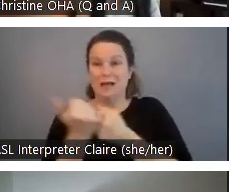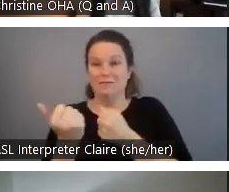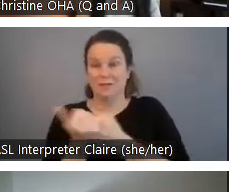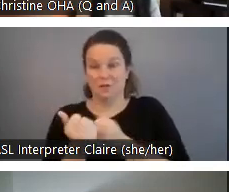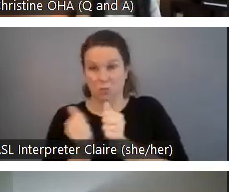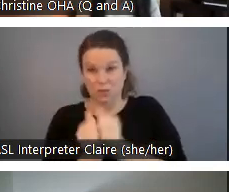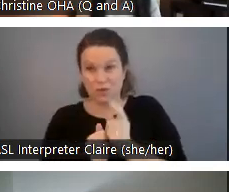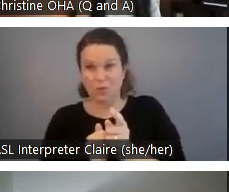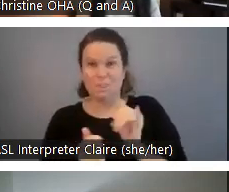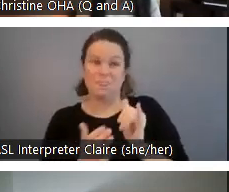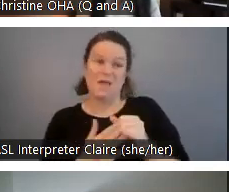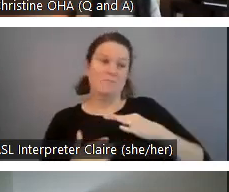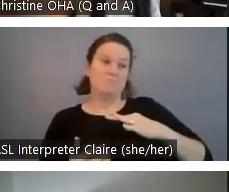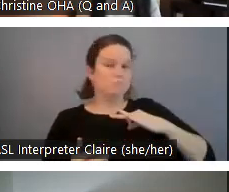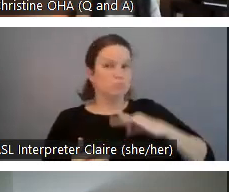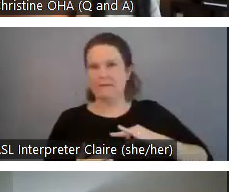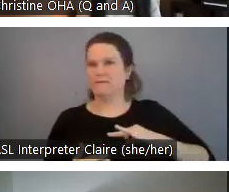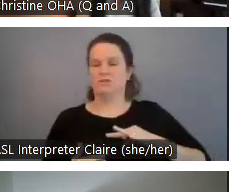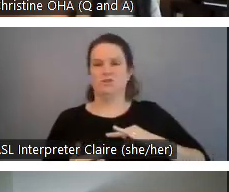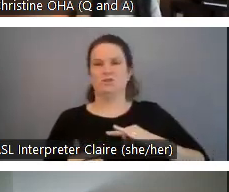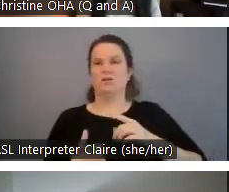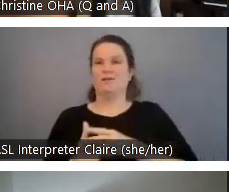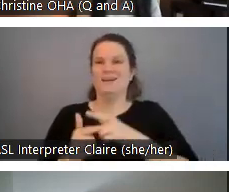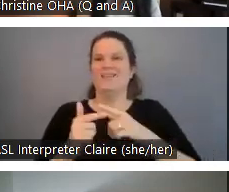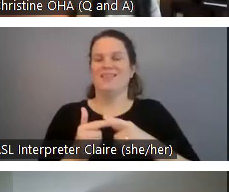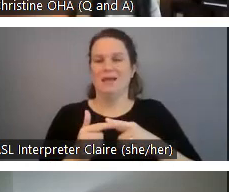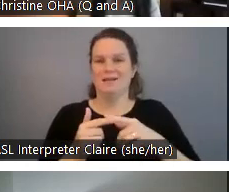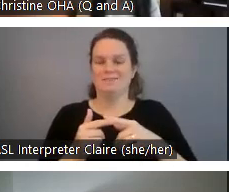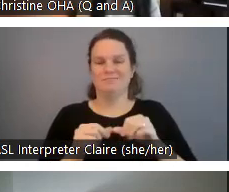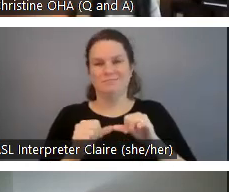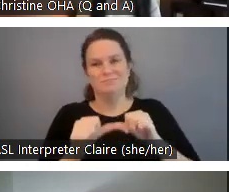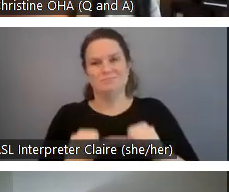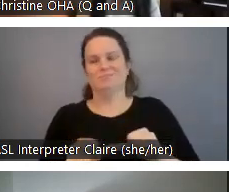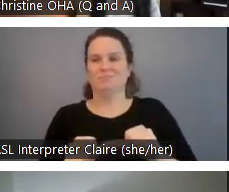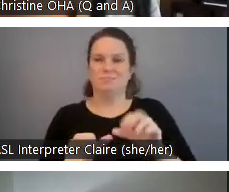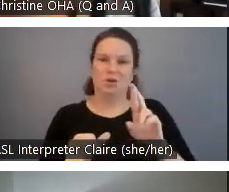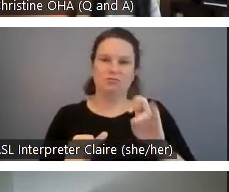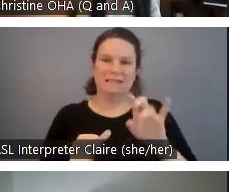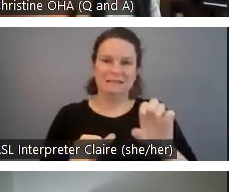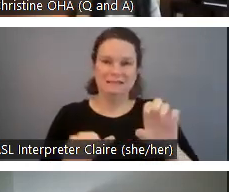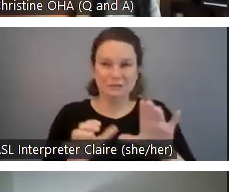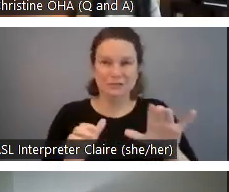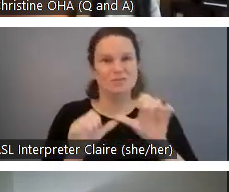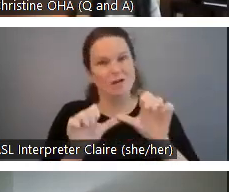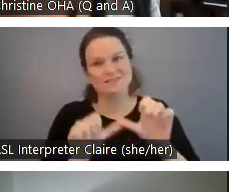that privilege of getting that clinician can allow you that resilience to be able to do that work, which is